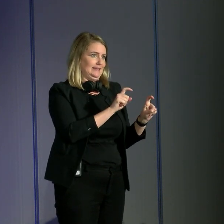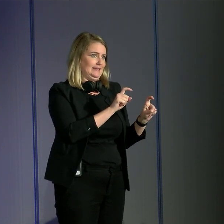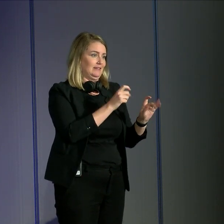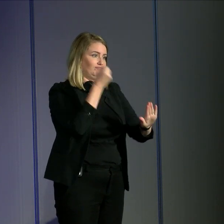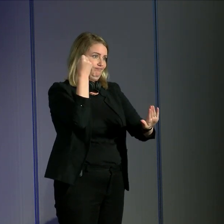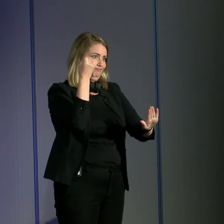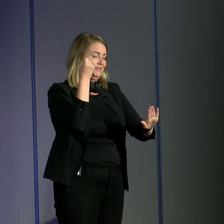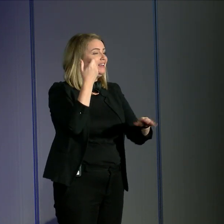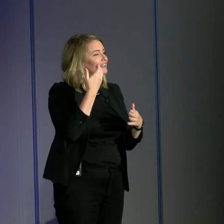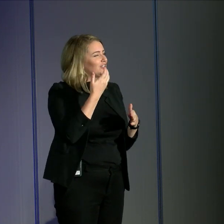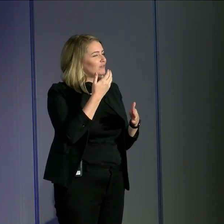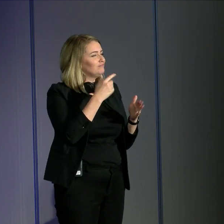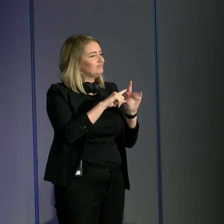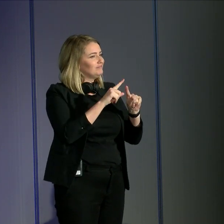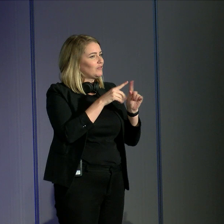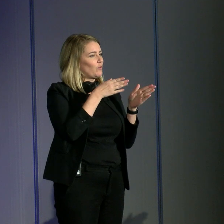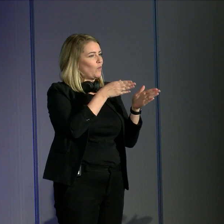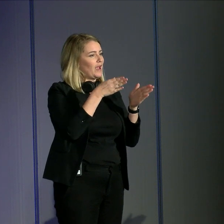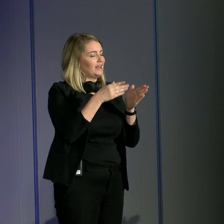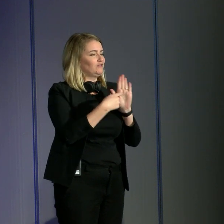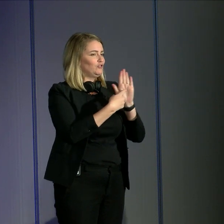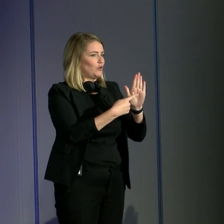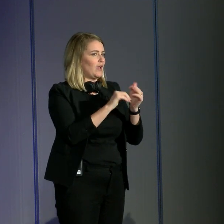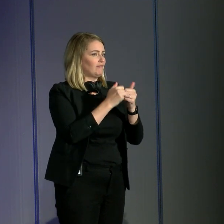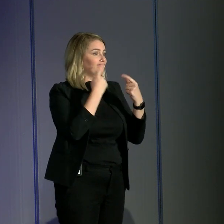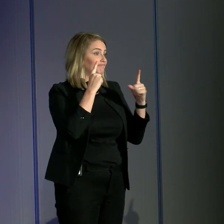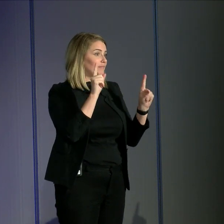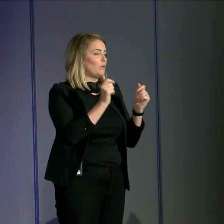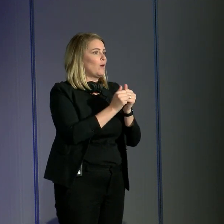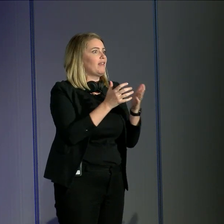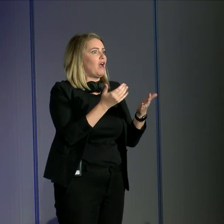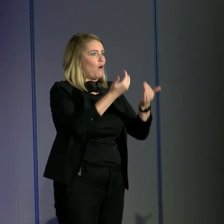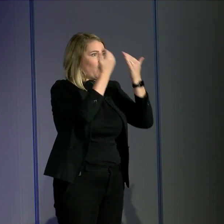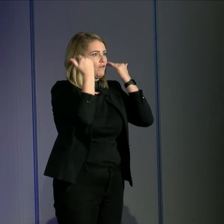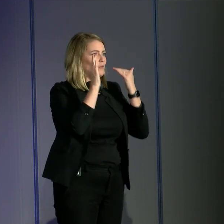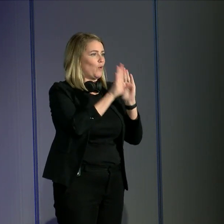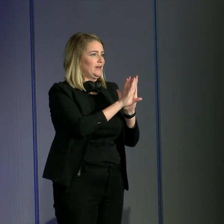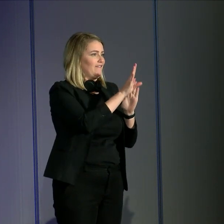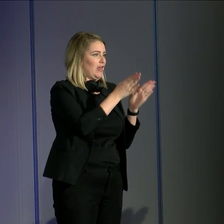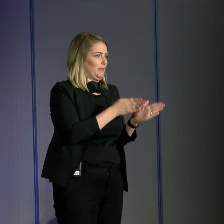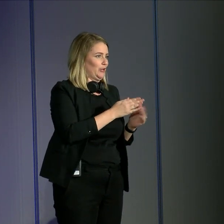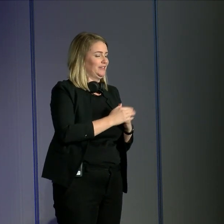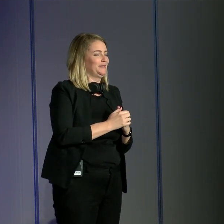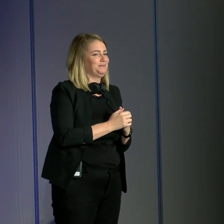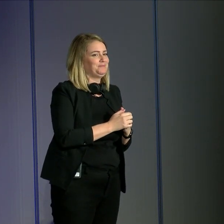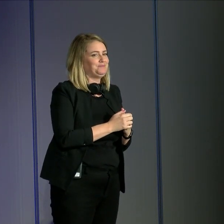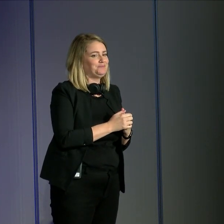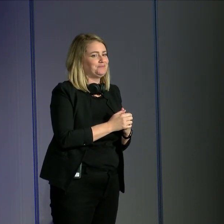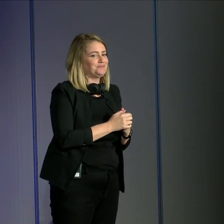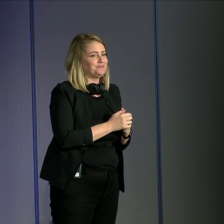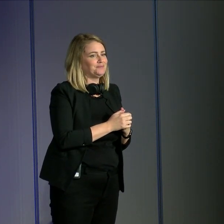I'll be showing you some ways that you can do that effectively without overwhelming your developers. Okay?